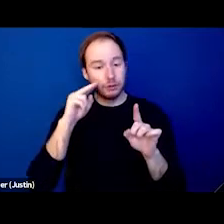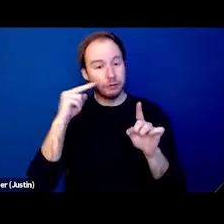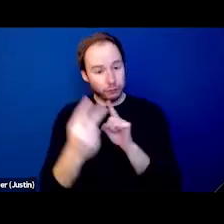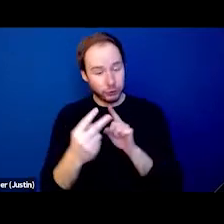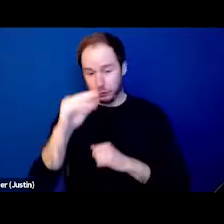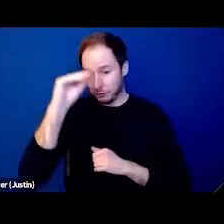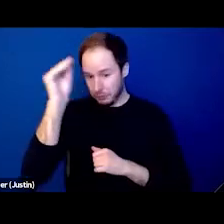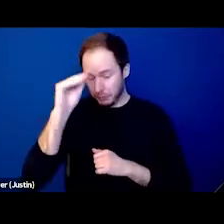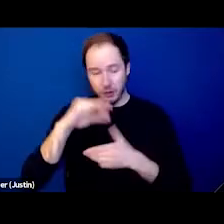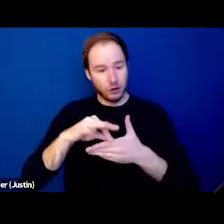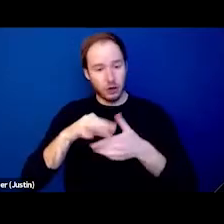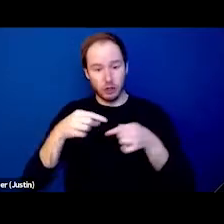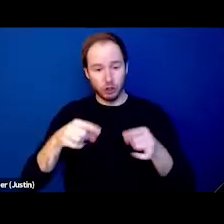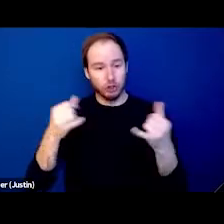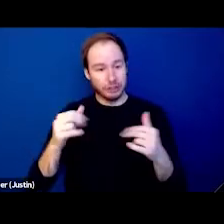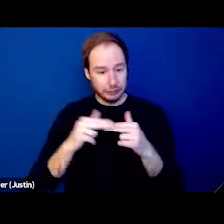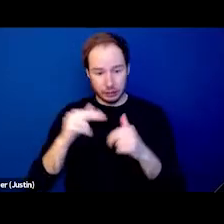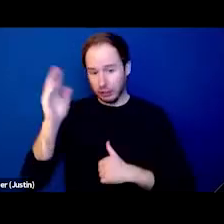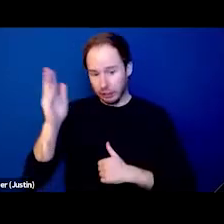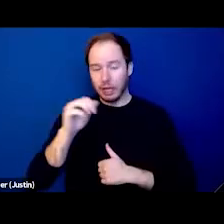expressed in this presentation do not necessarily reflect